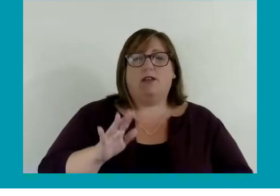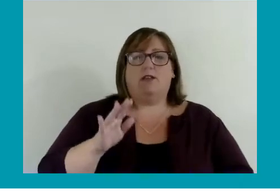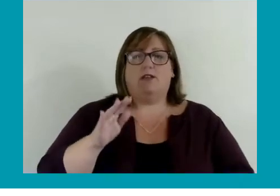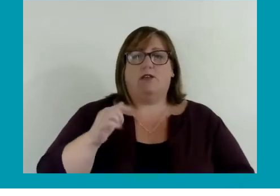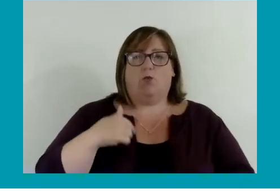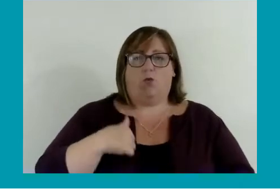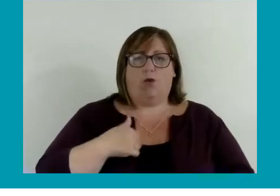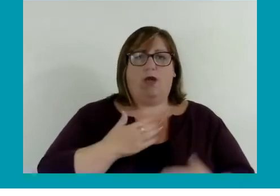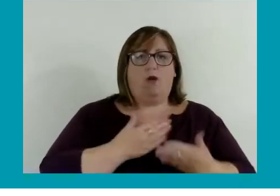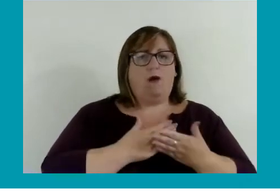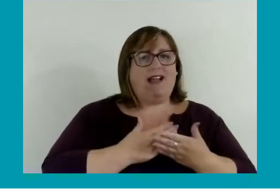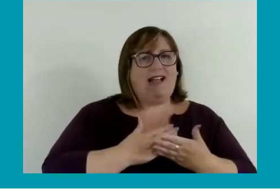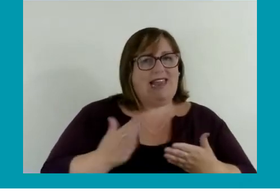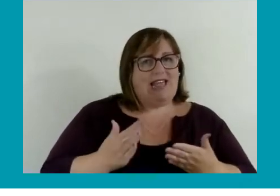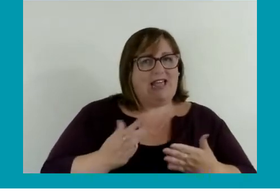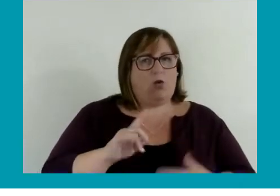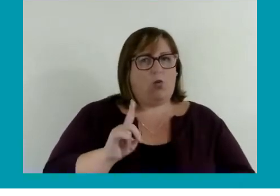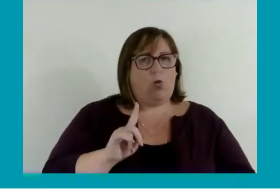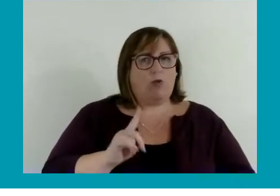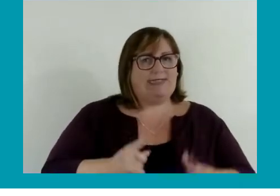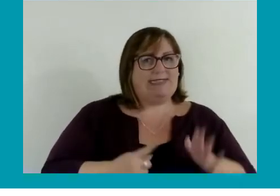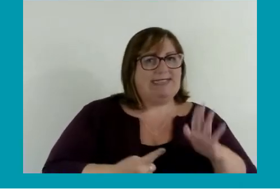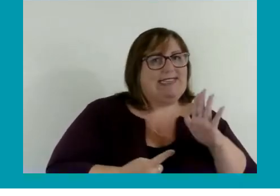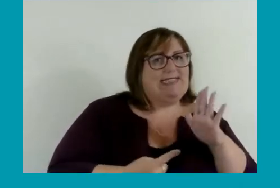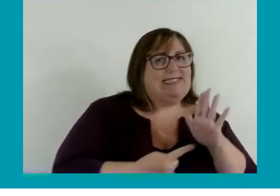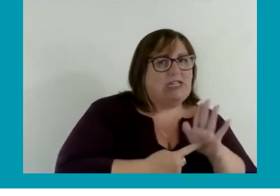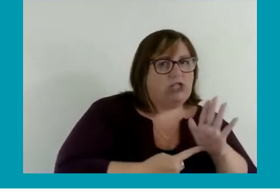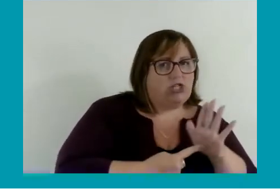role and what's desirable because really we're looking for what's essential so we're trying to